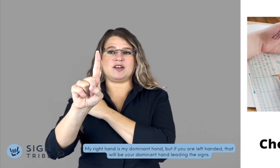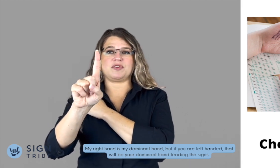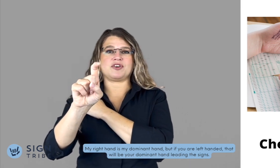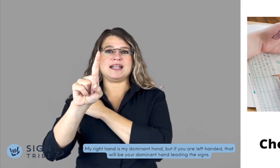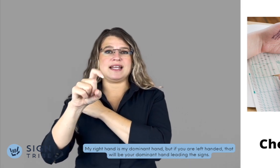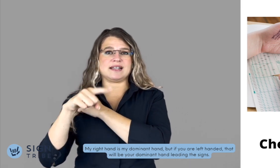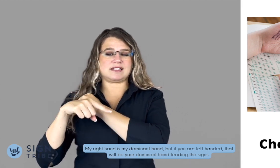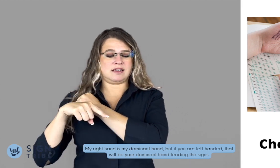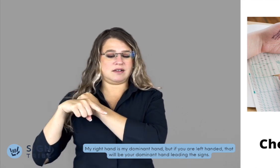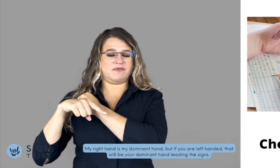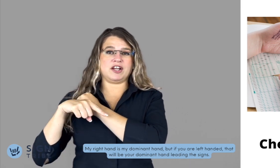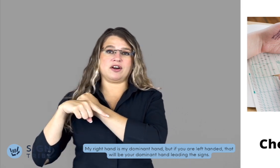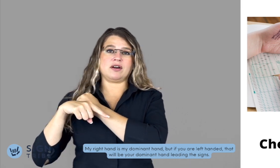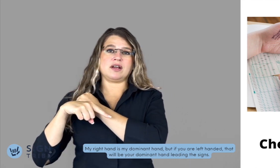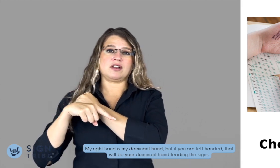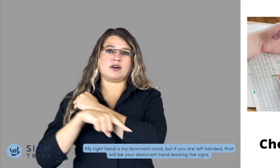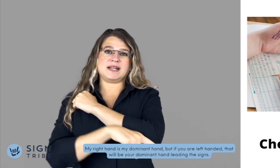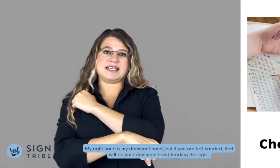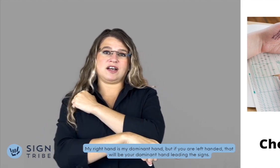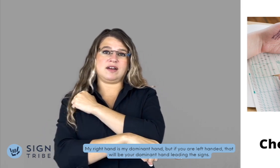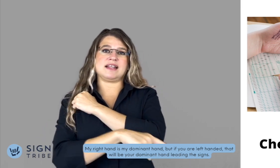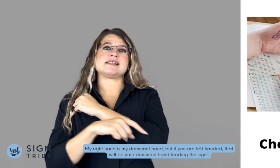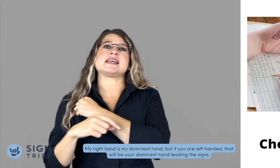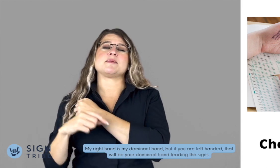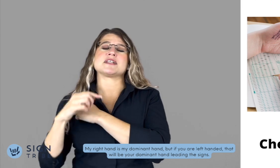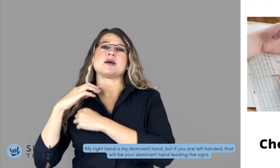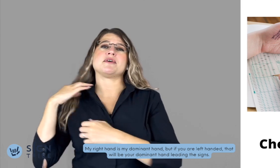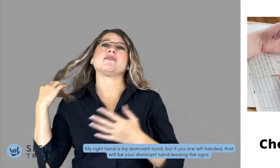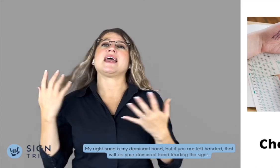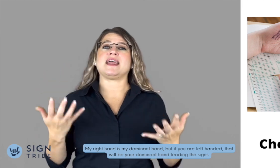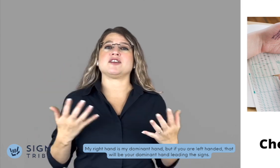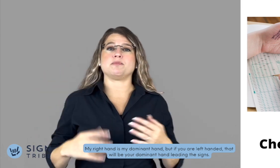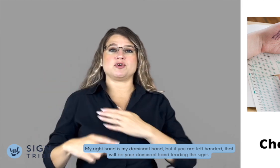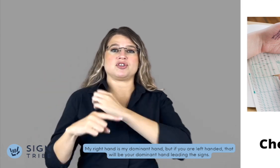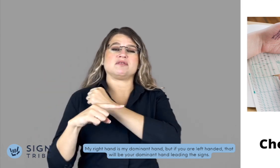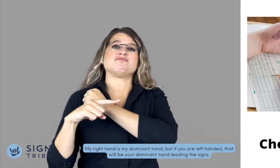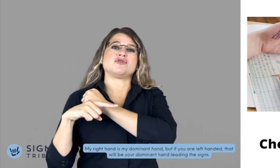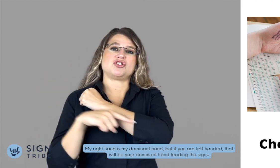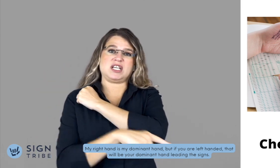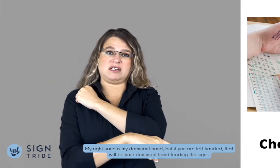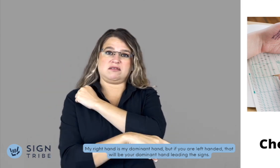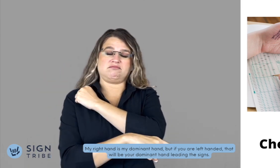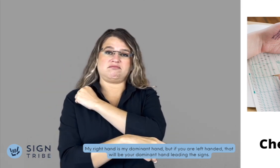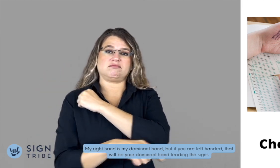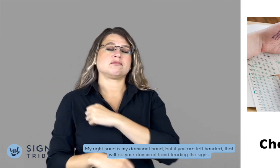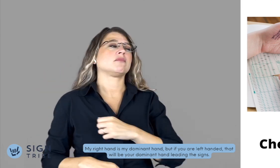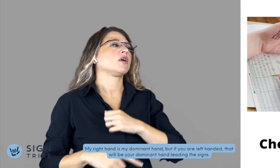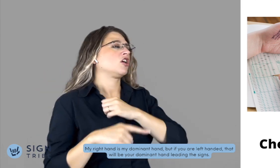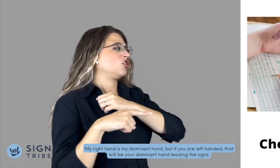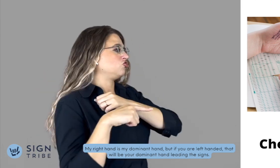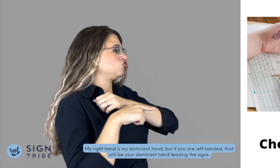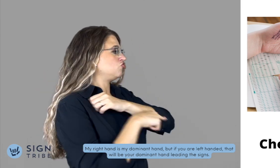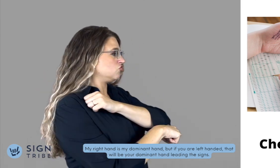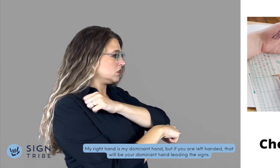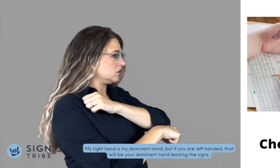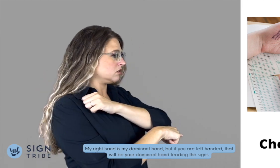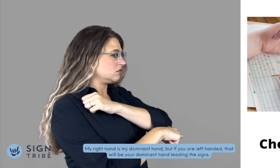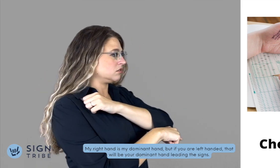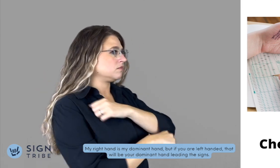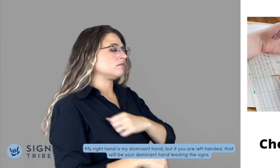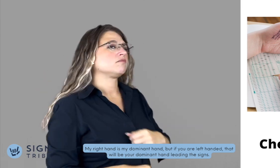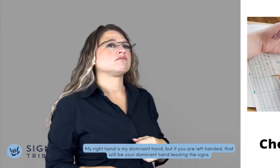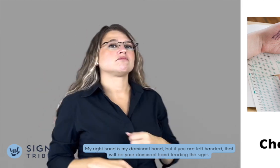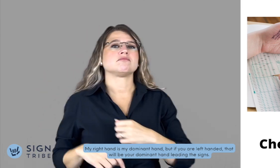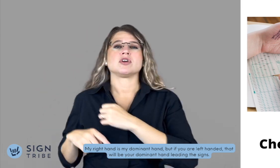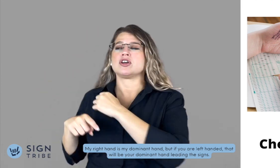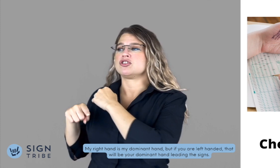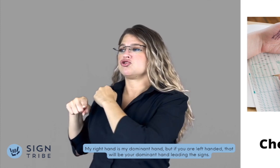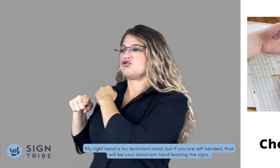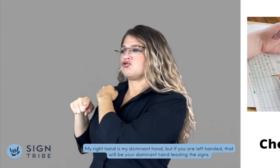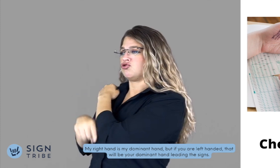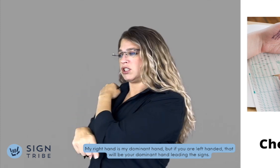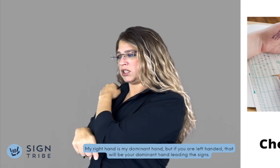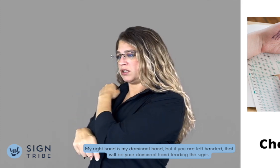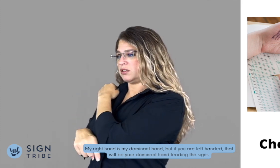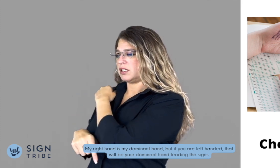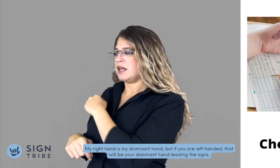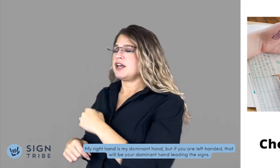with your index finger going down in that same type of hand motion. Cheat.